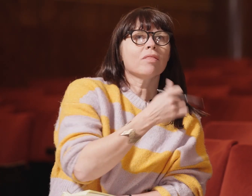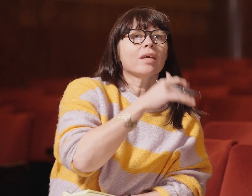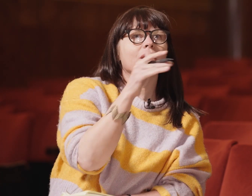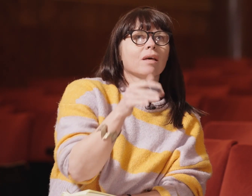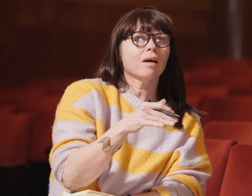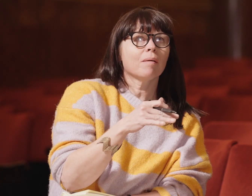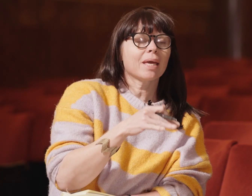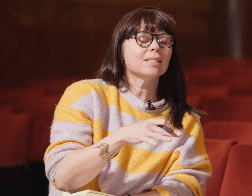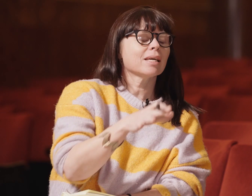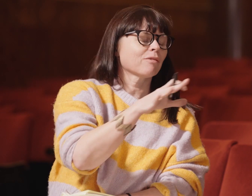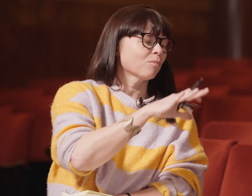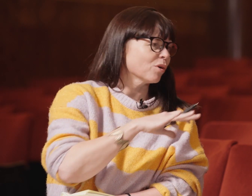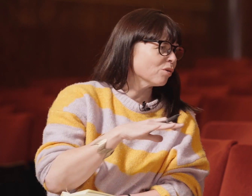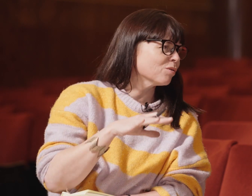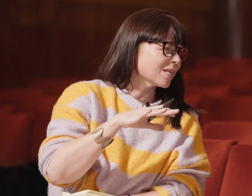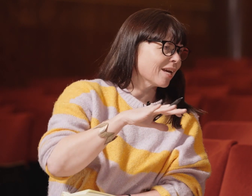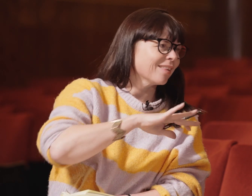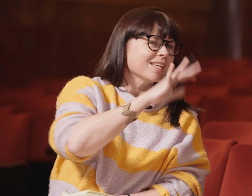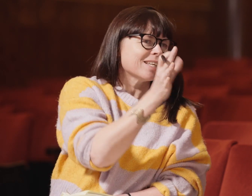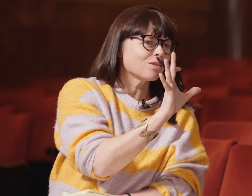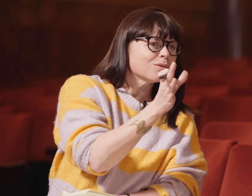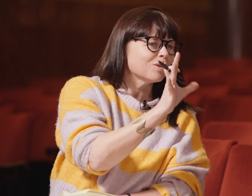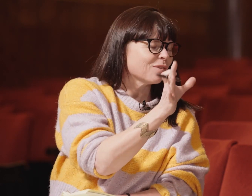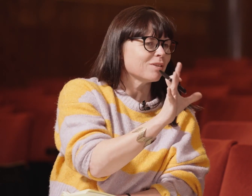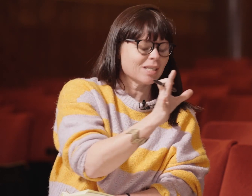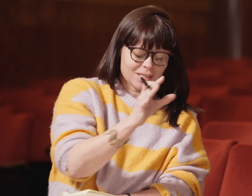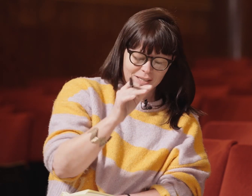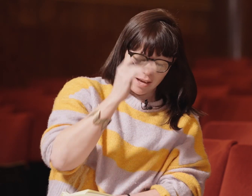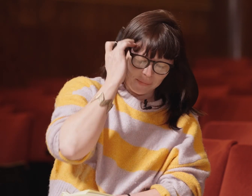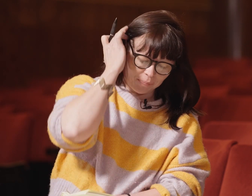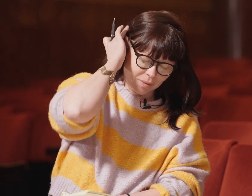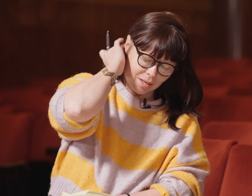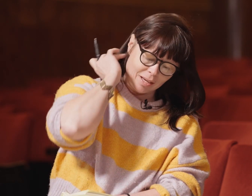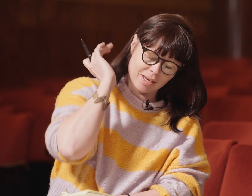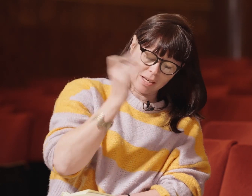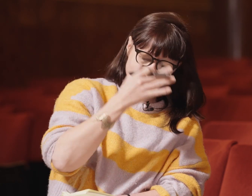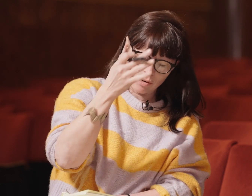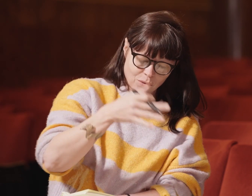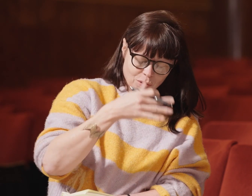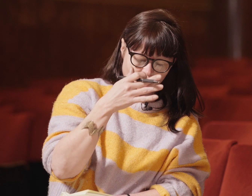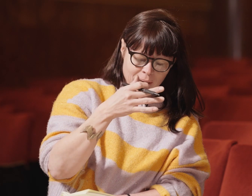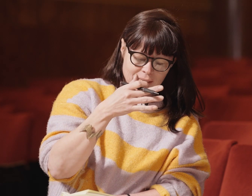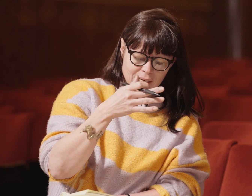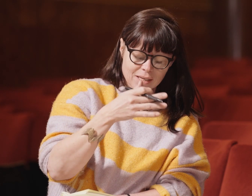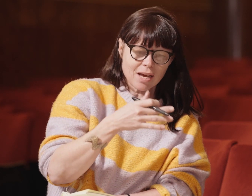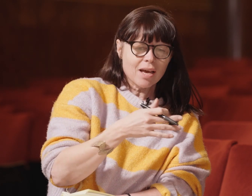One thing that I'm getting from what you're all saying and there's little differences in all your comments.